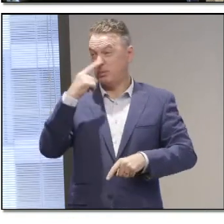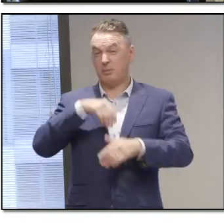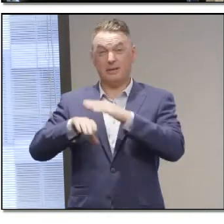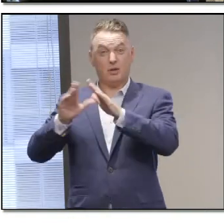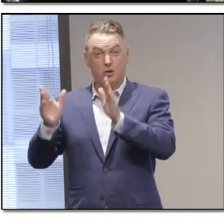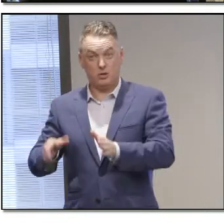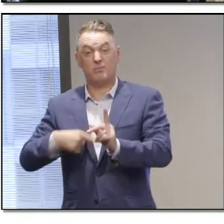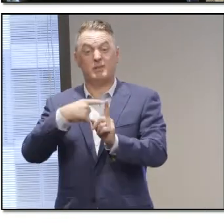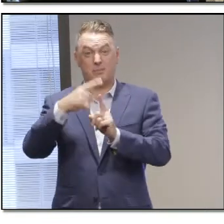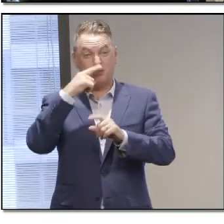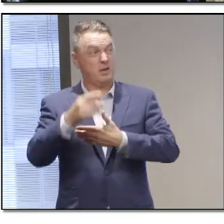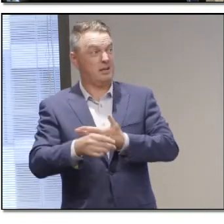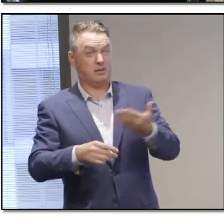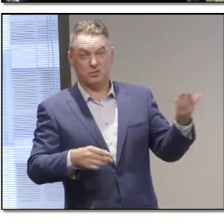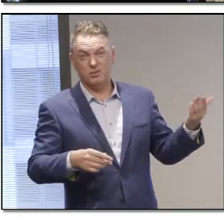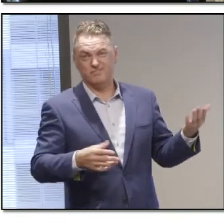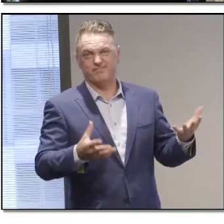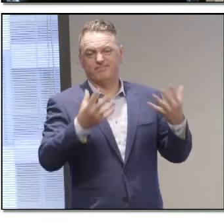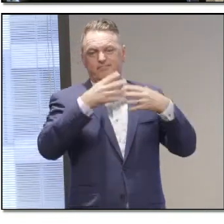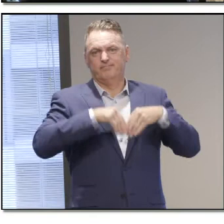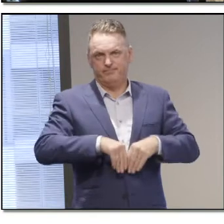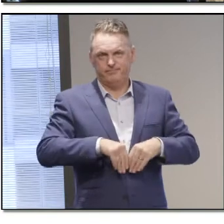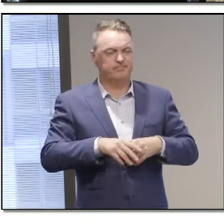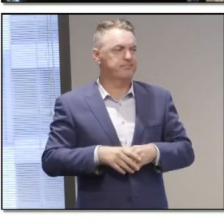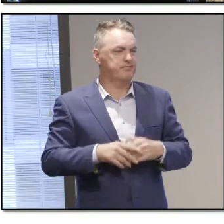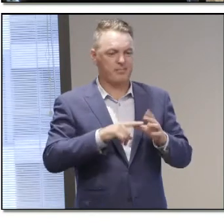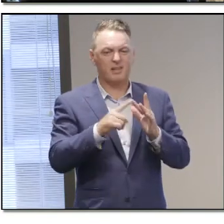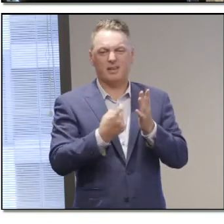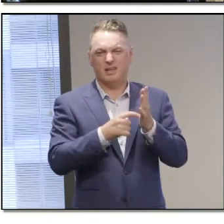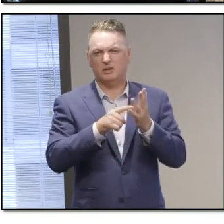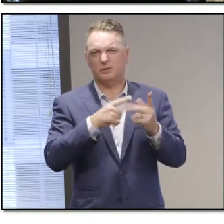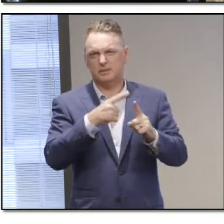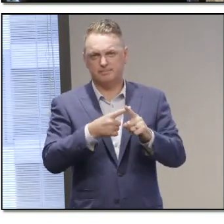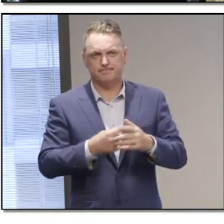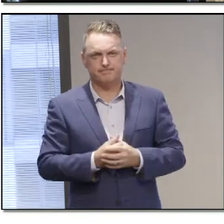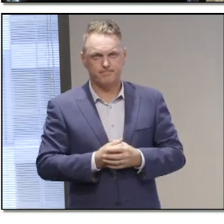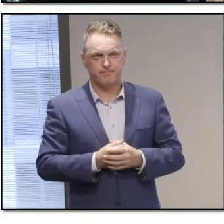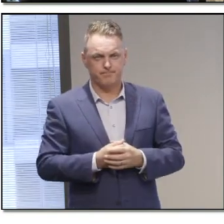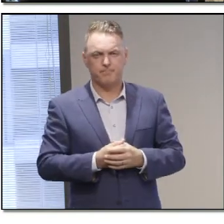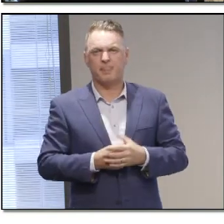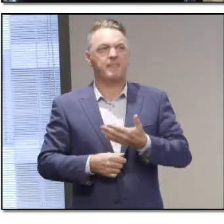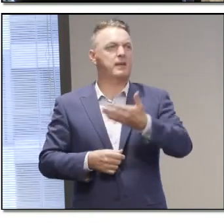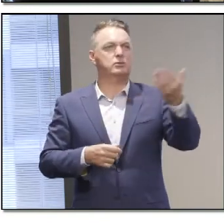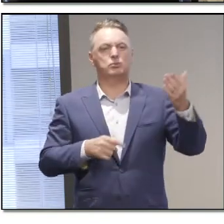exposed. But also air toxic bioair assaults, outdoor air pollution Andrea has mentioned,